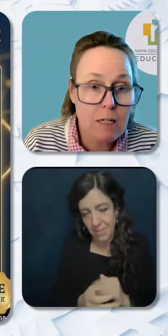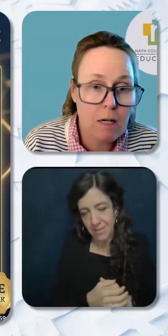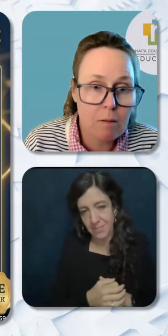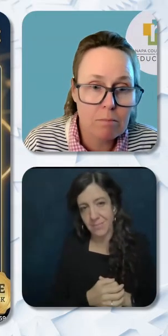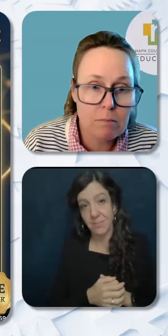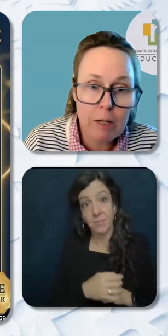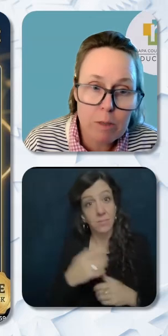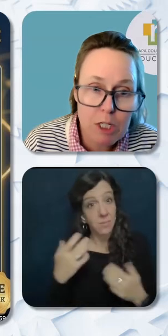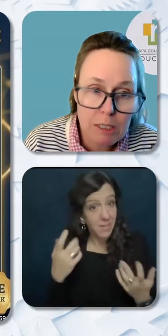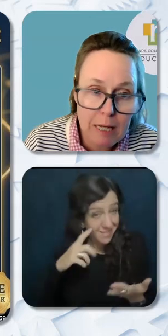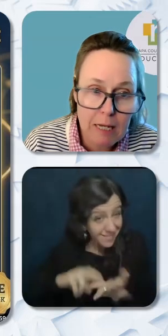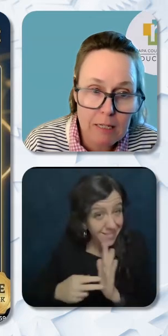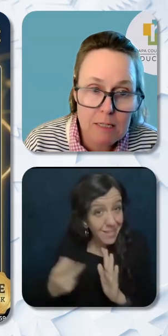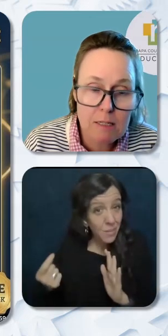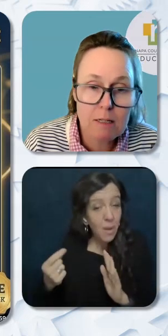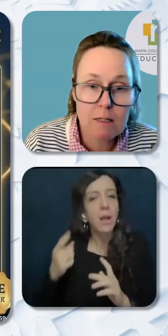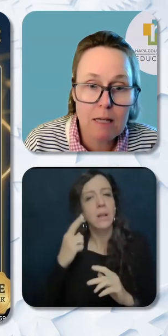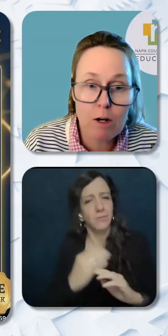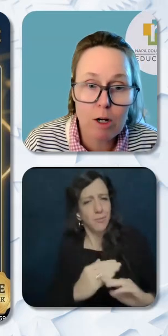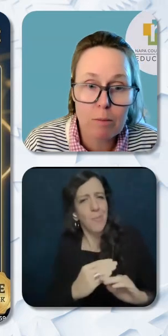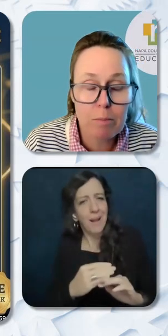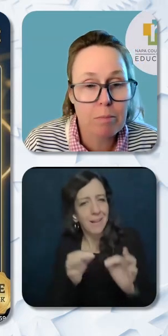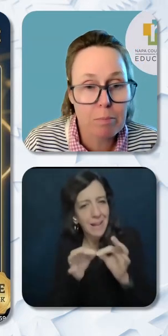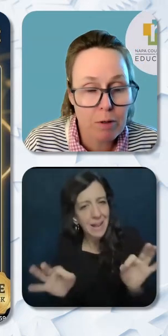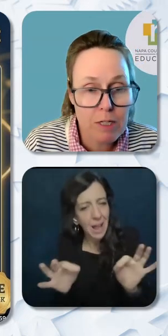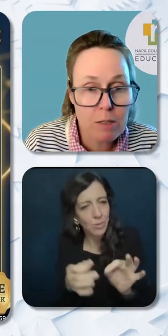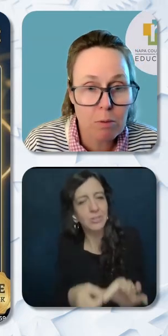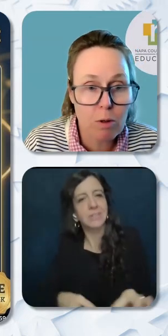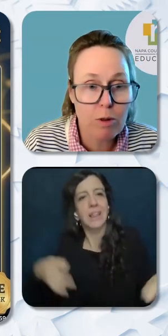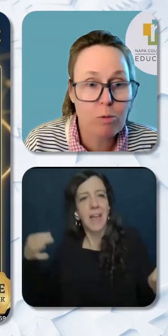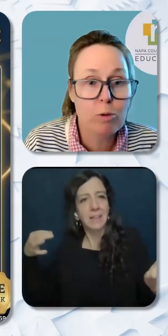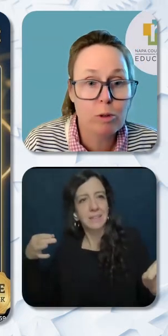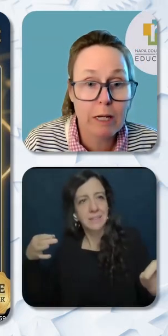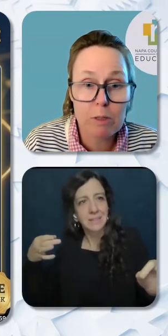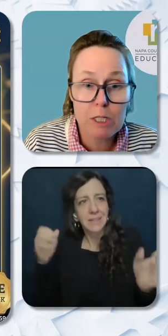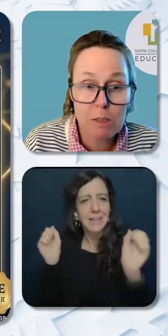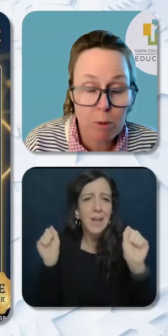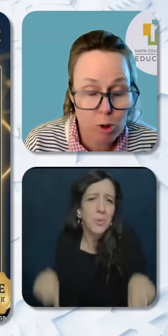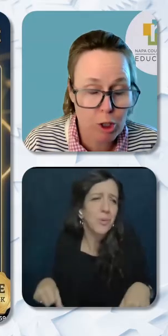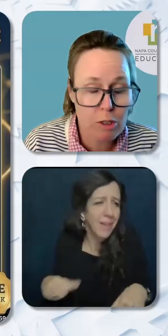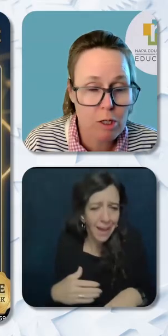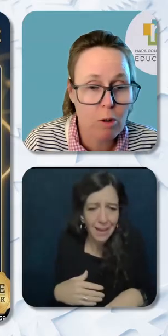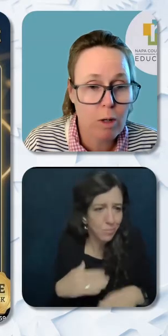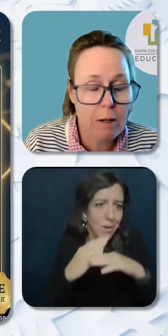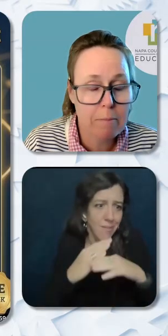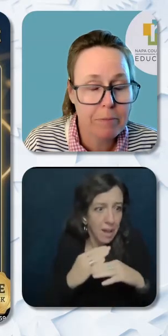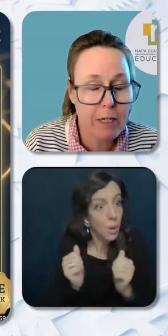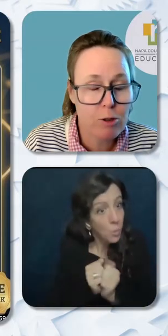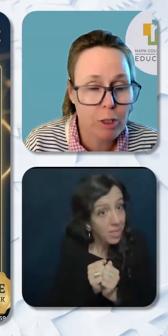prevent, language delays that are preventable through language exposure. So,